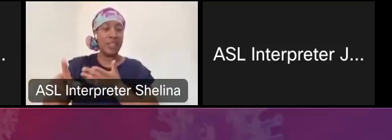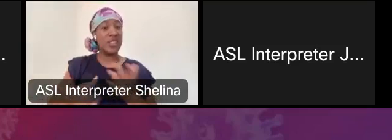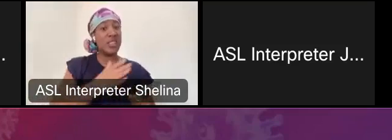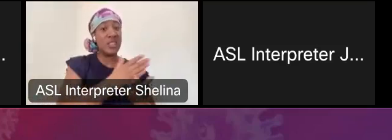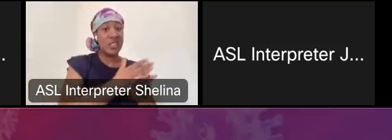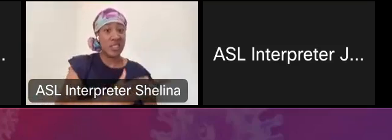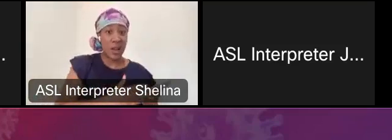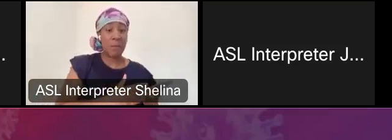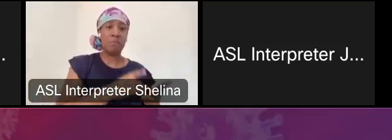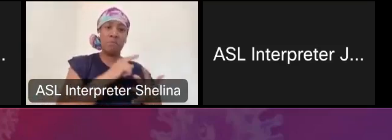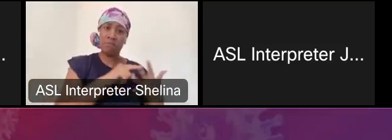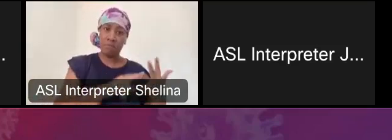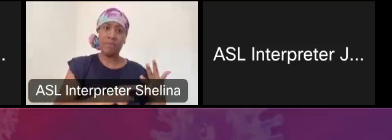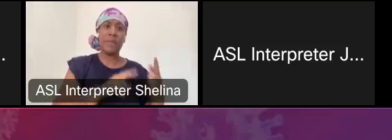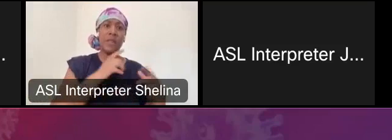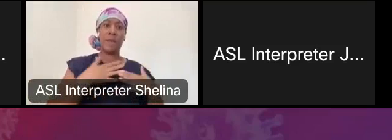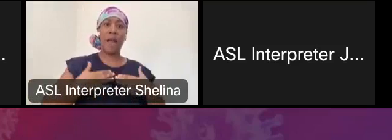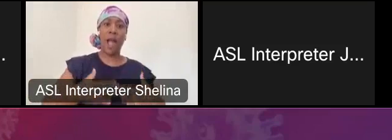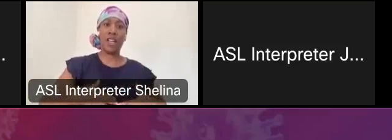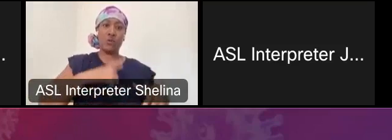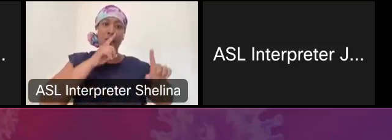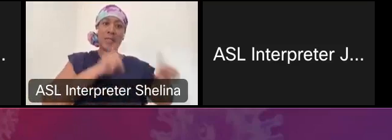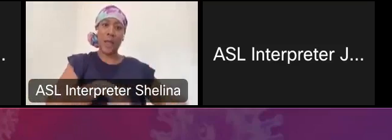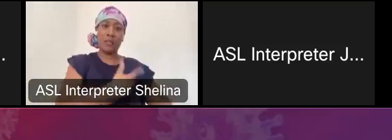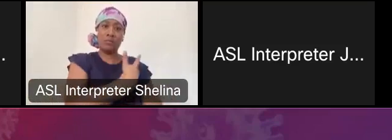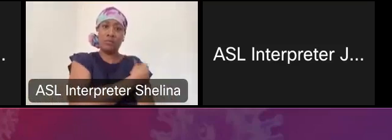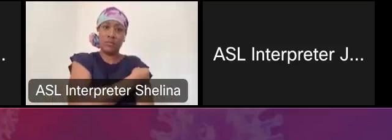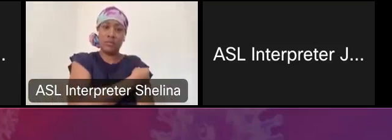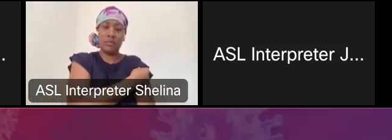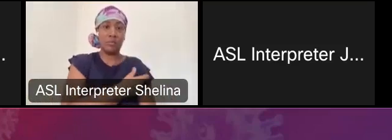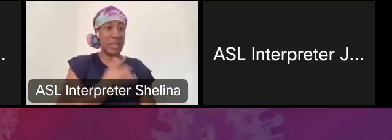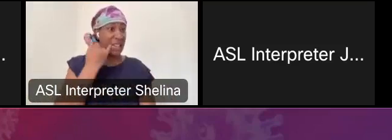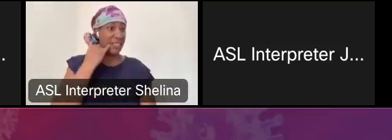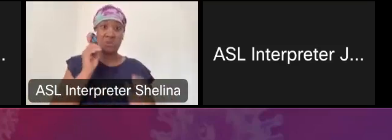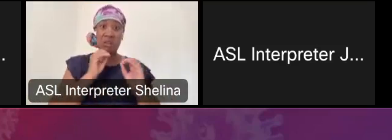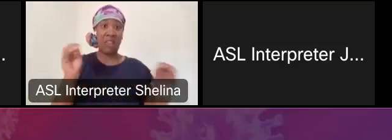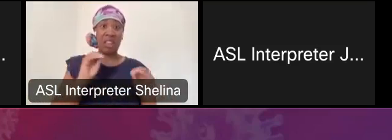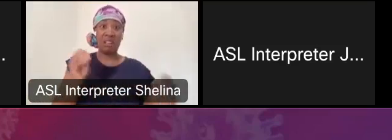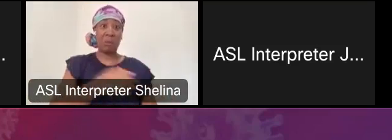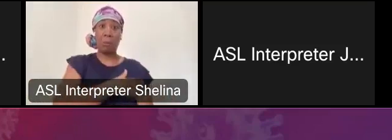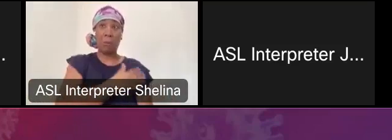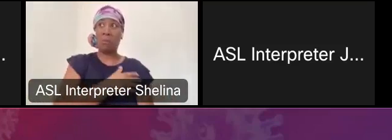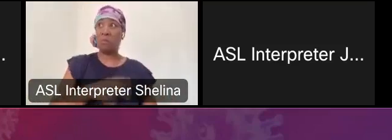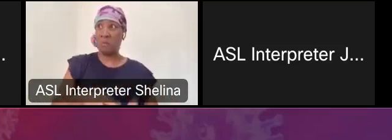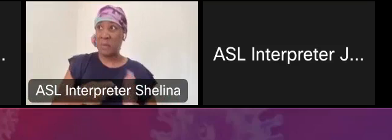And it's okay, if someone doesn't have any side effects at all, the vaccine is still working and doing its job.